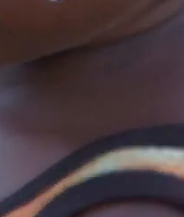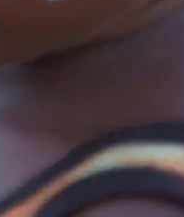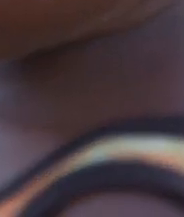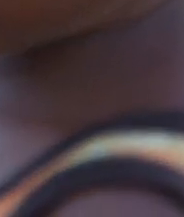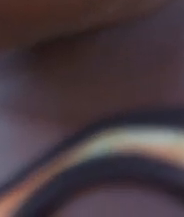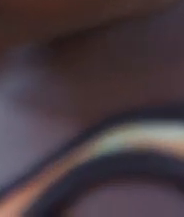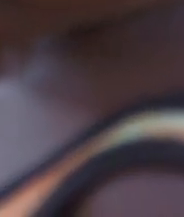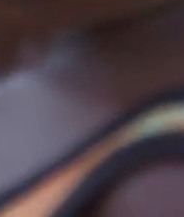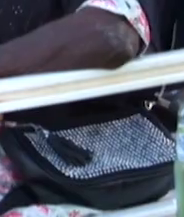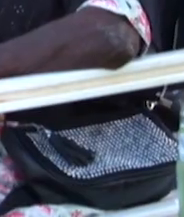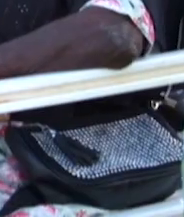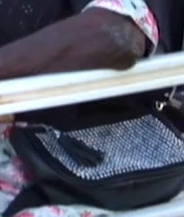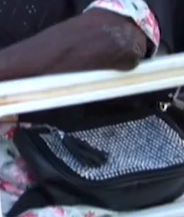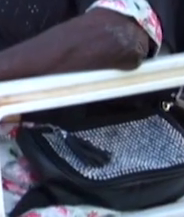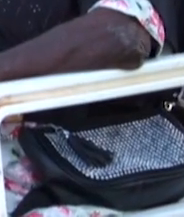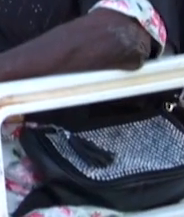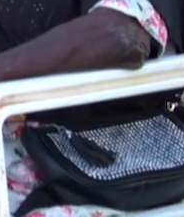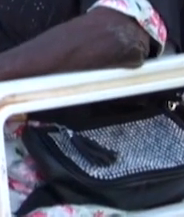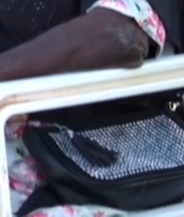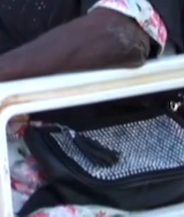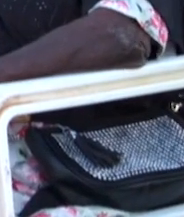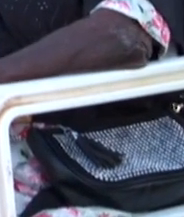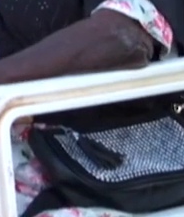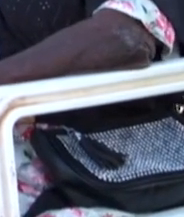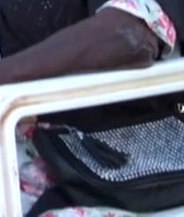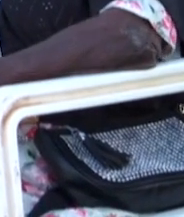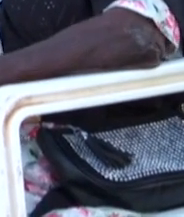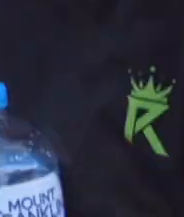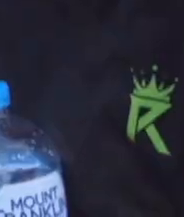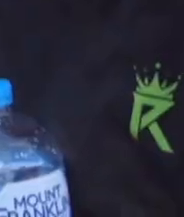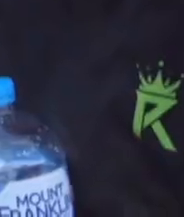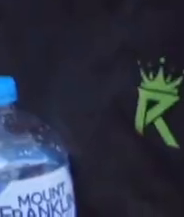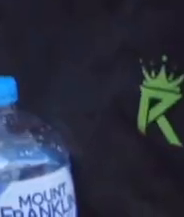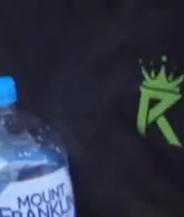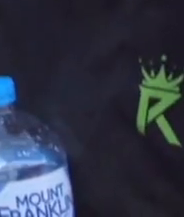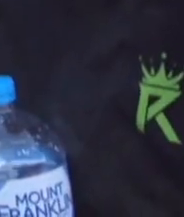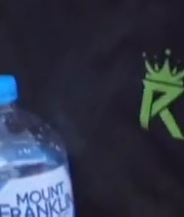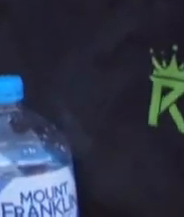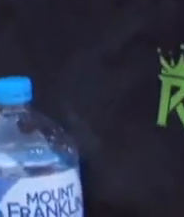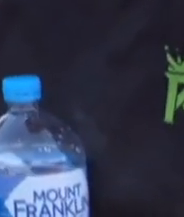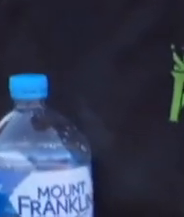when I was young.